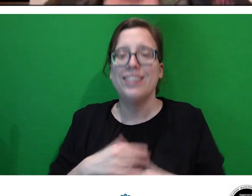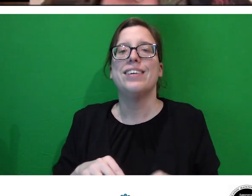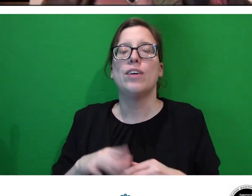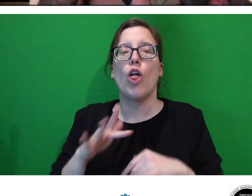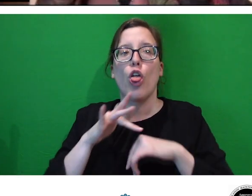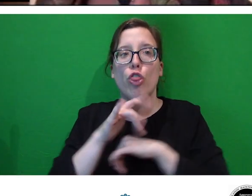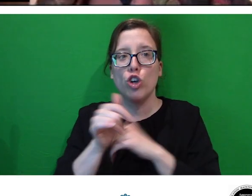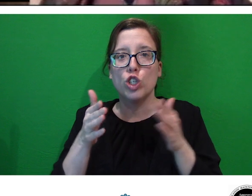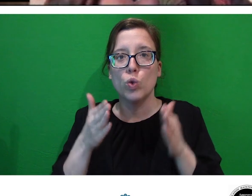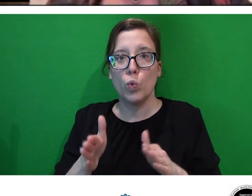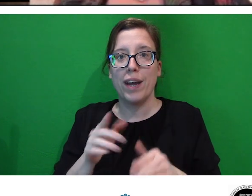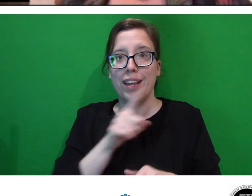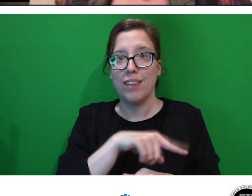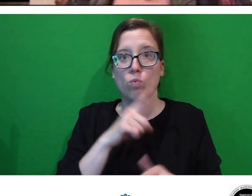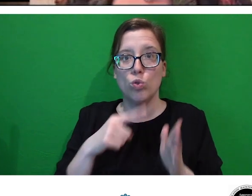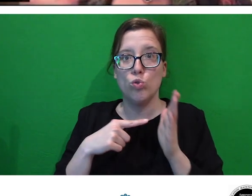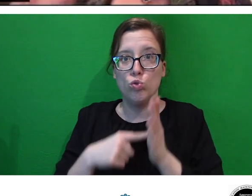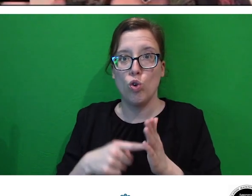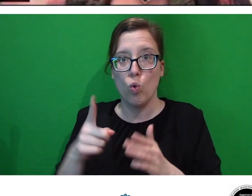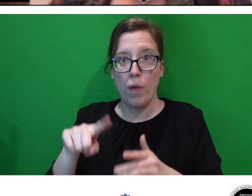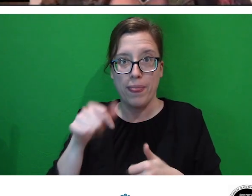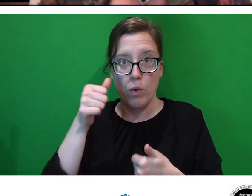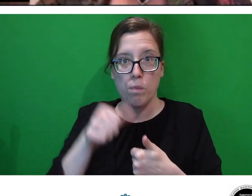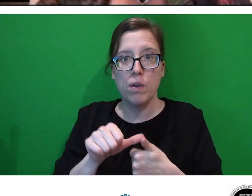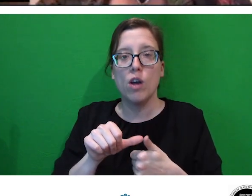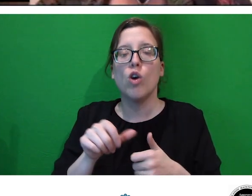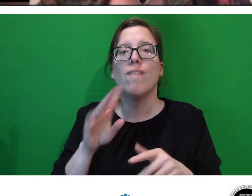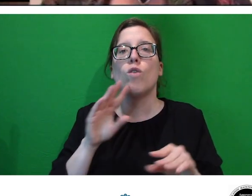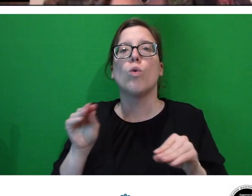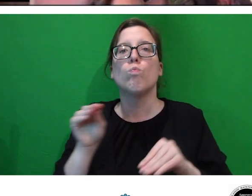show you other ways later. [See, I'm getting hurried because I'm getting run out of time.